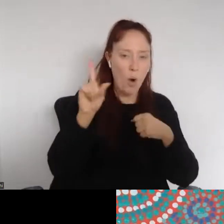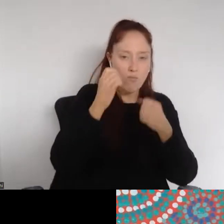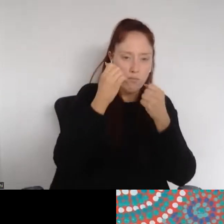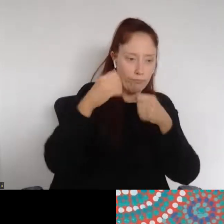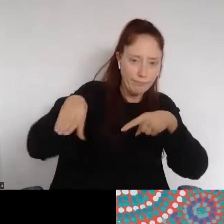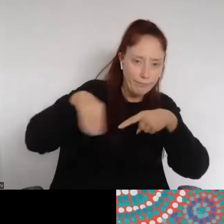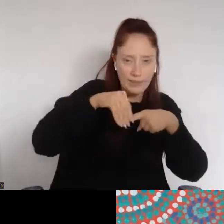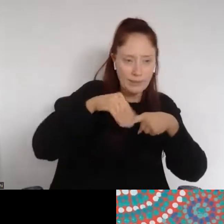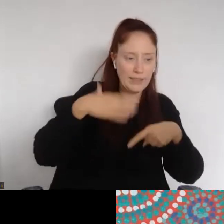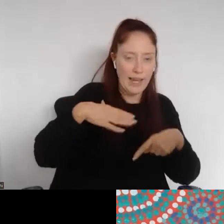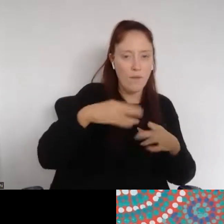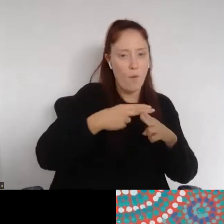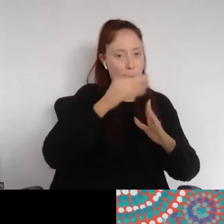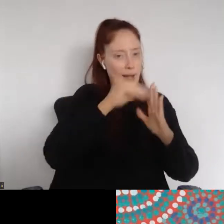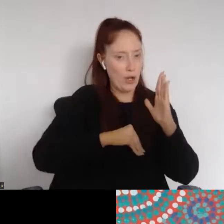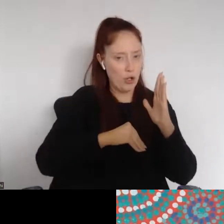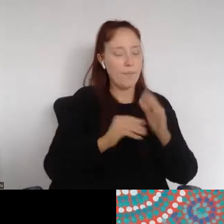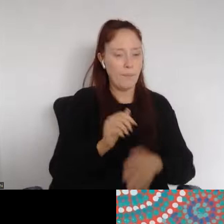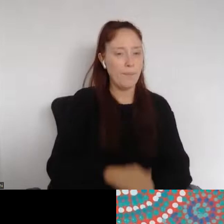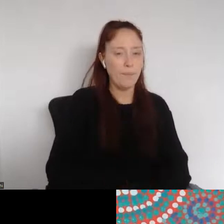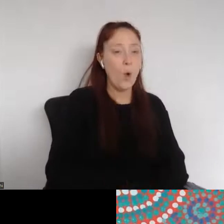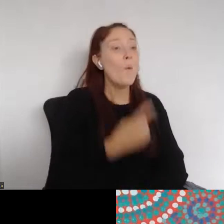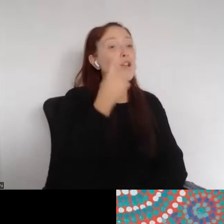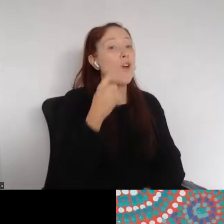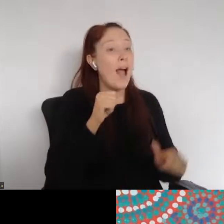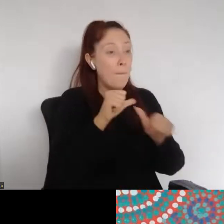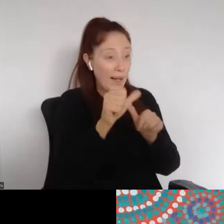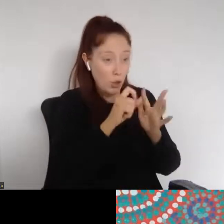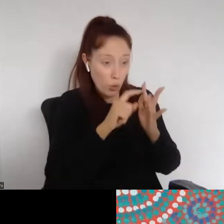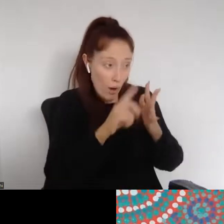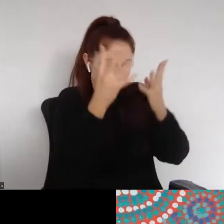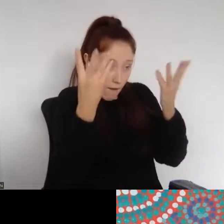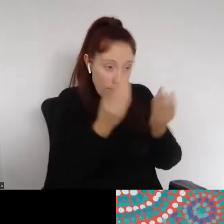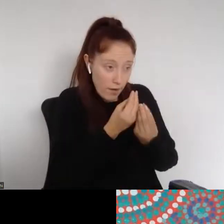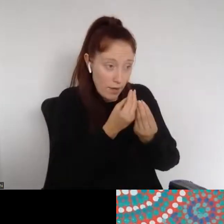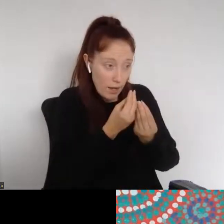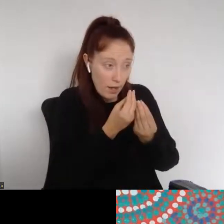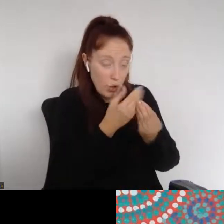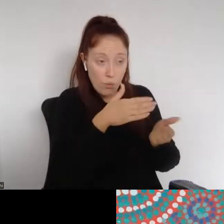encourage all other options to be considered for supported decision making. It's much more in line